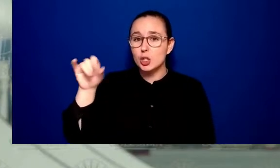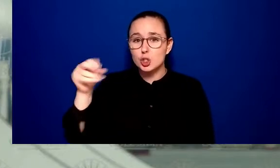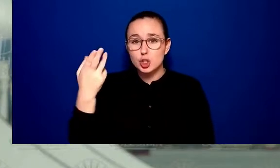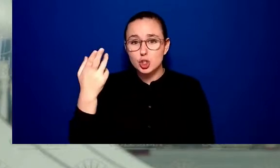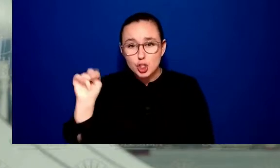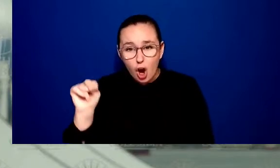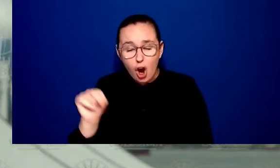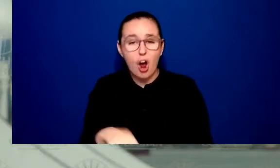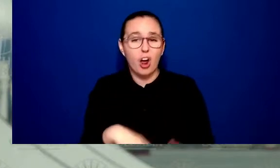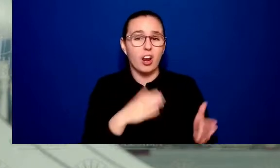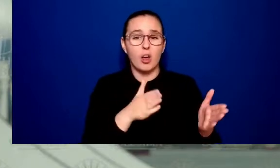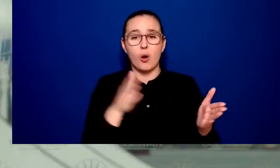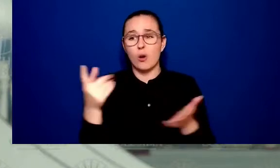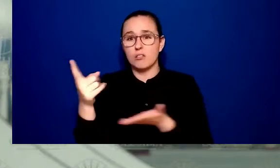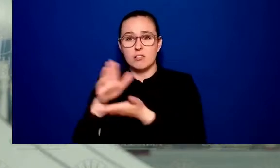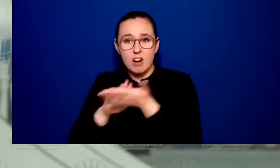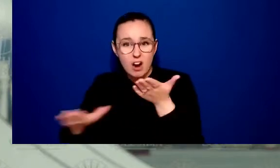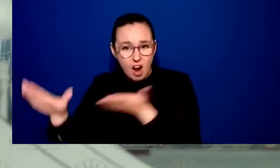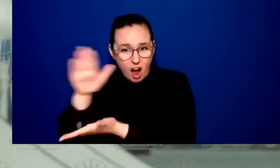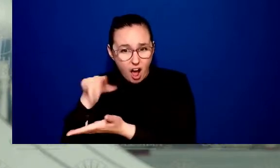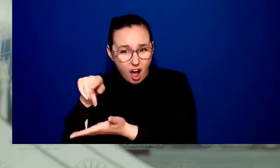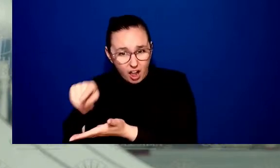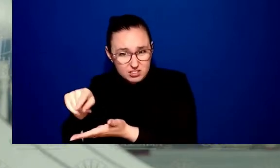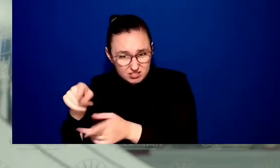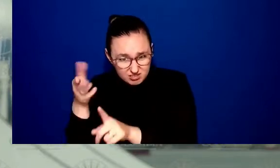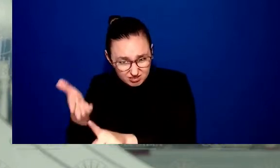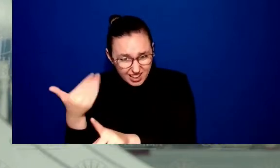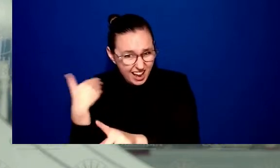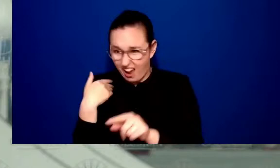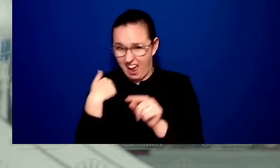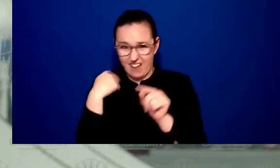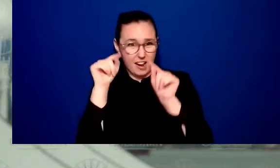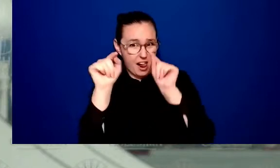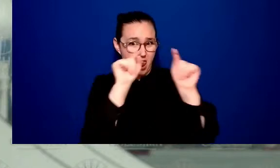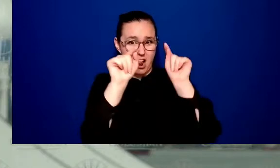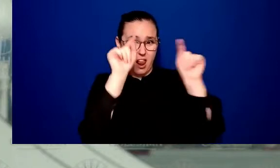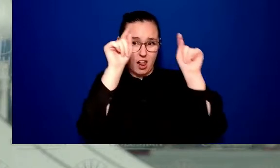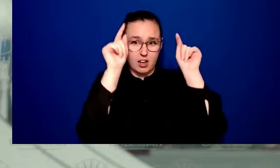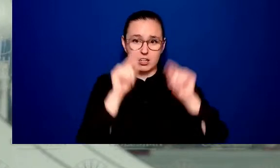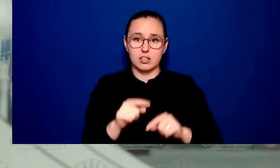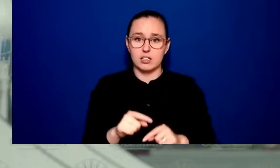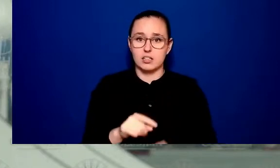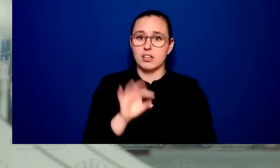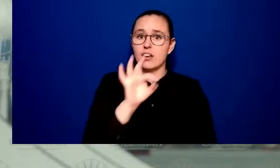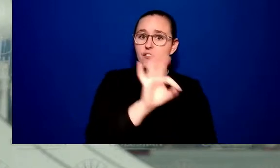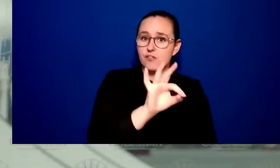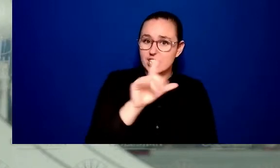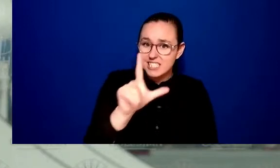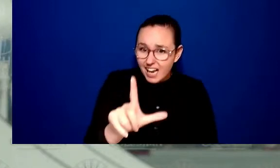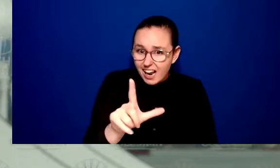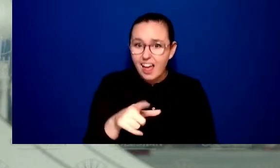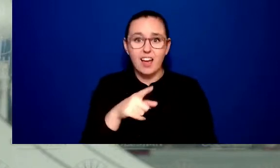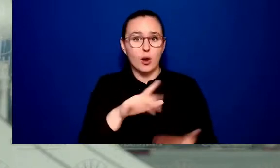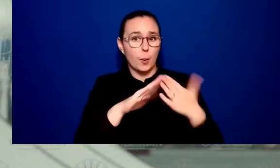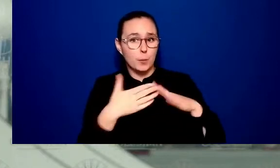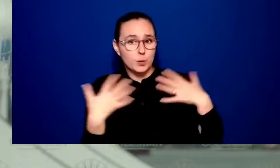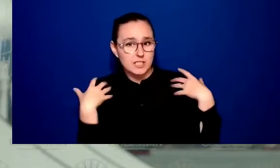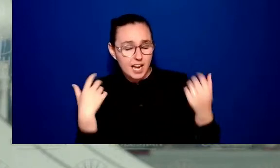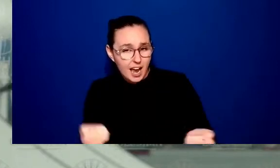vaccination clinics at old Fort Road. In Fraser like the Fraser Lake Community Health Center in